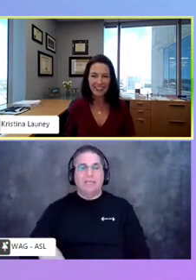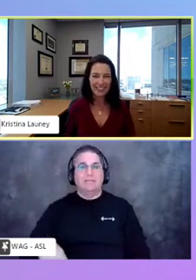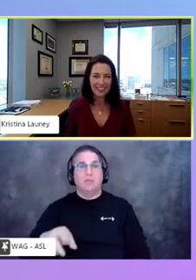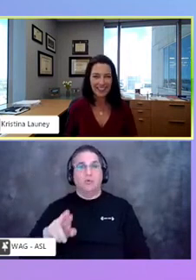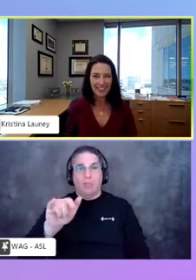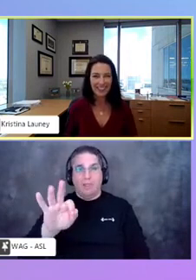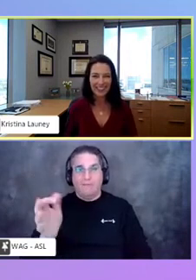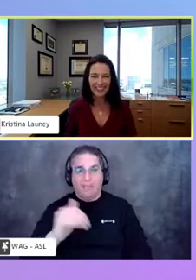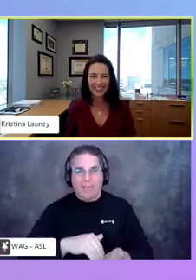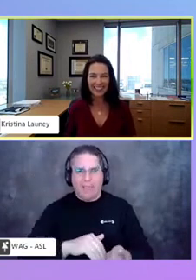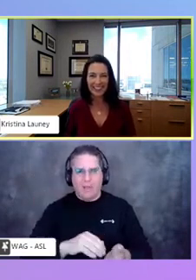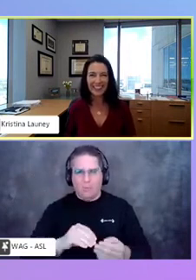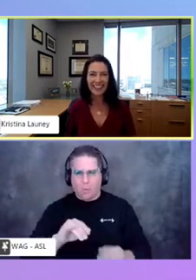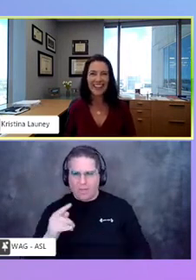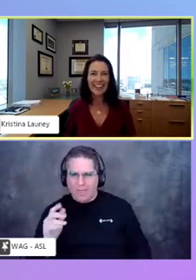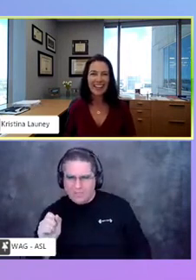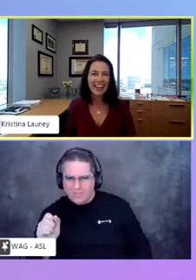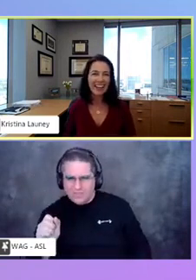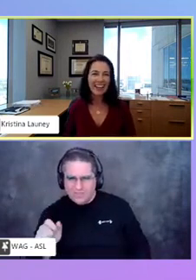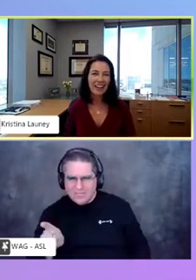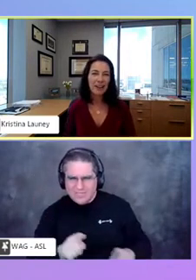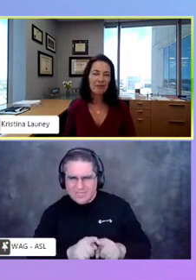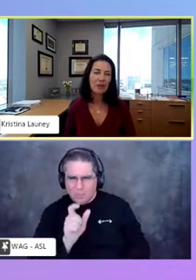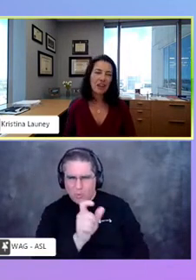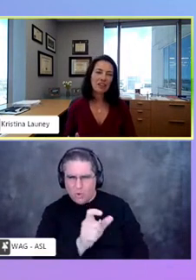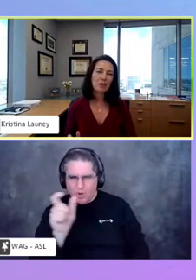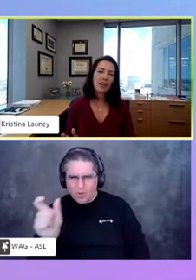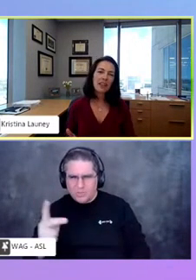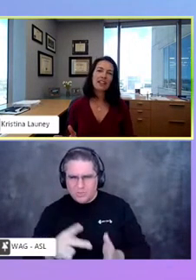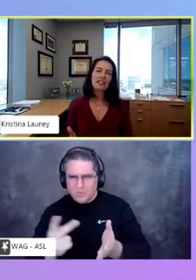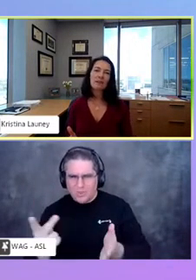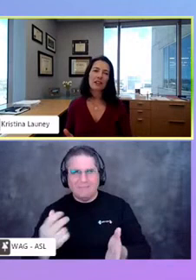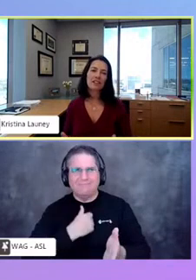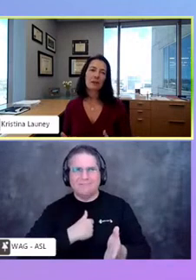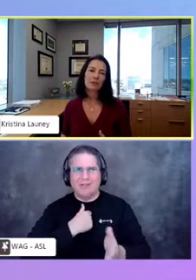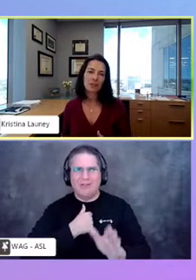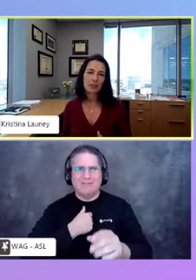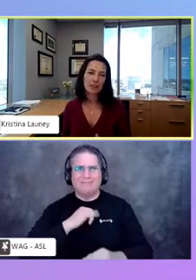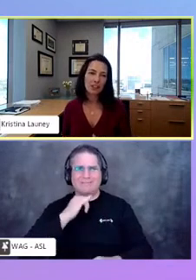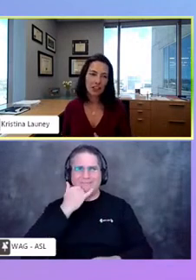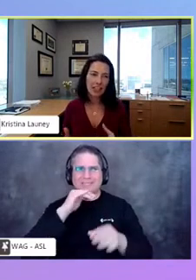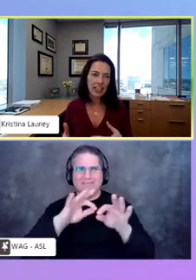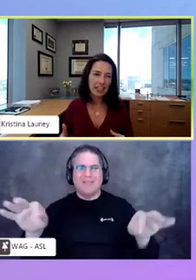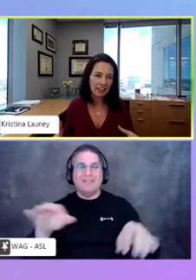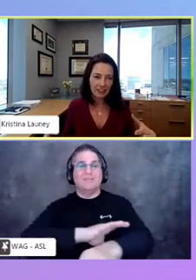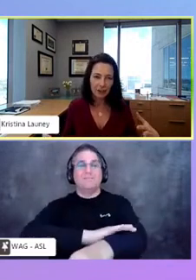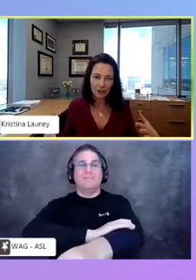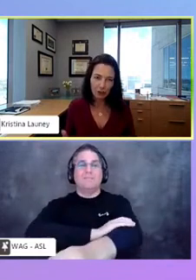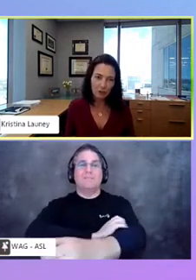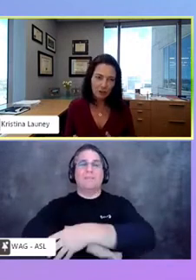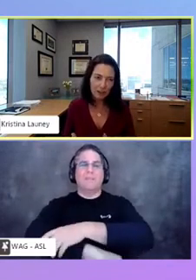for the 2nd violation, injunctive relief, damages, injunctive relief again and more damages that fall on